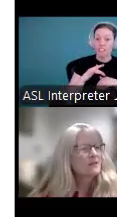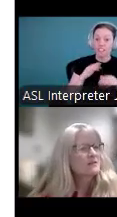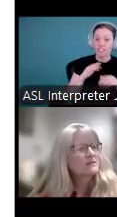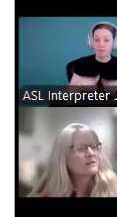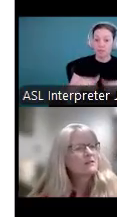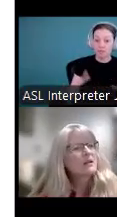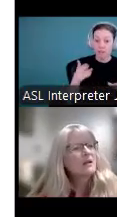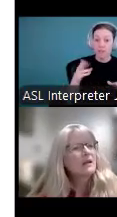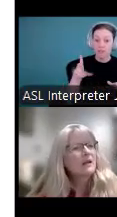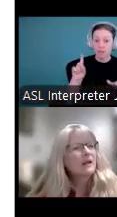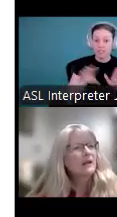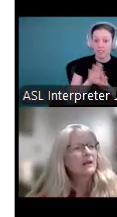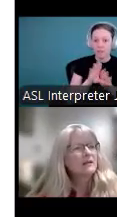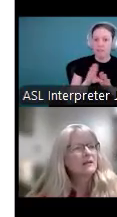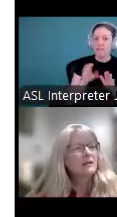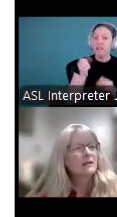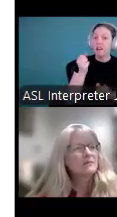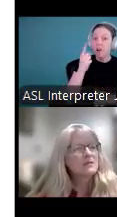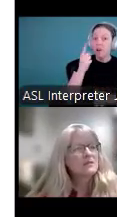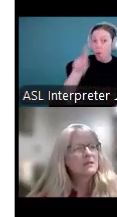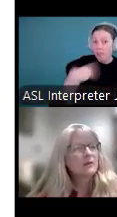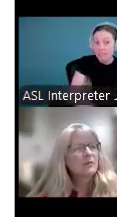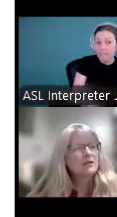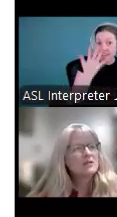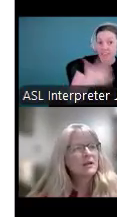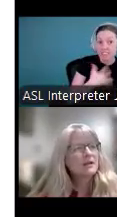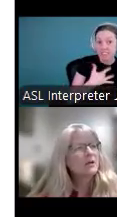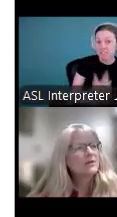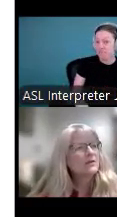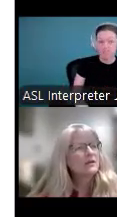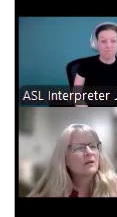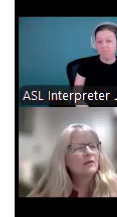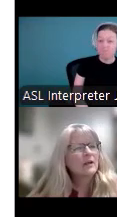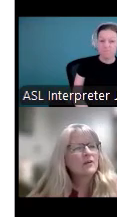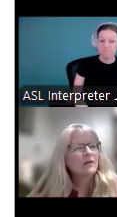senses. And today we're going to talk about the hearing or